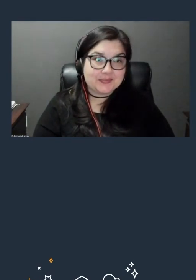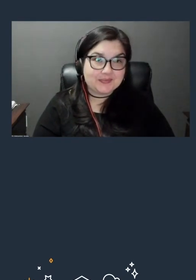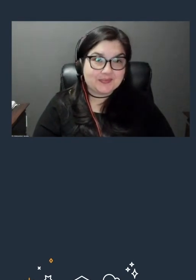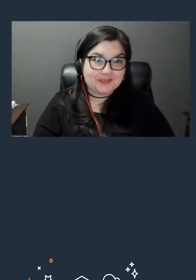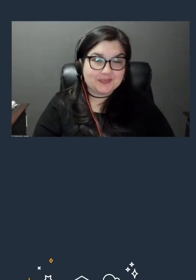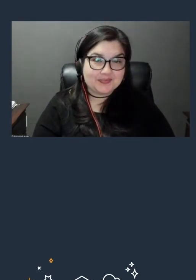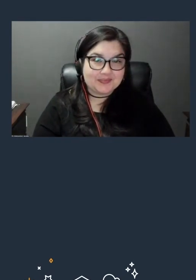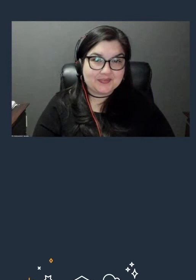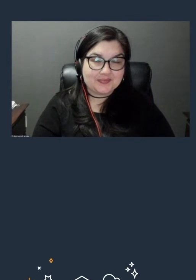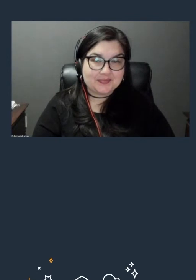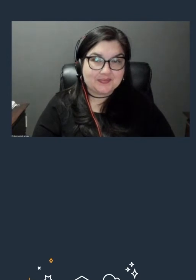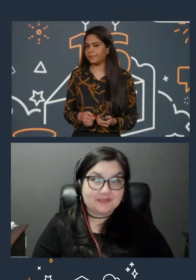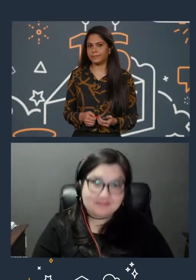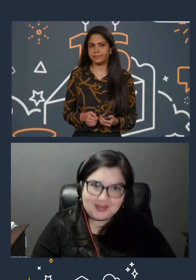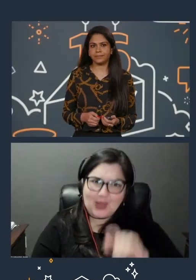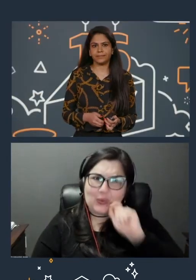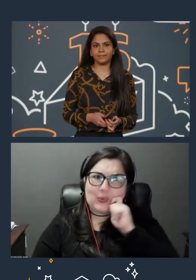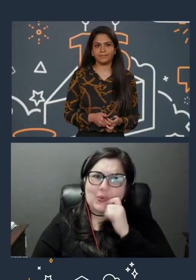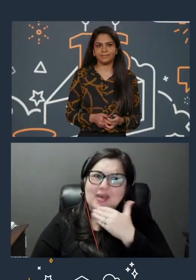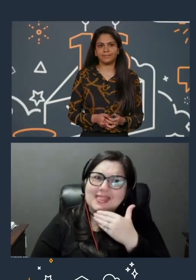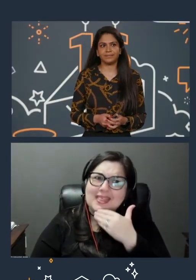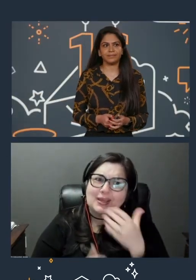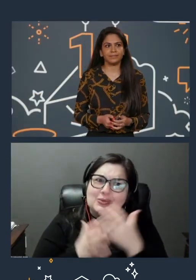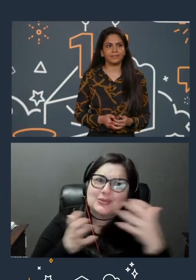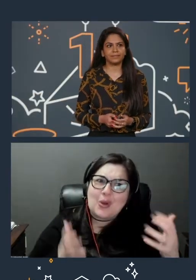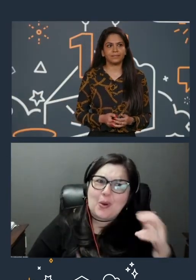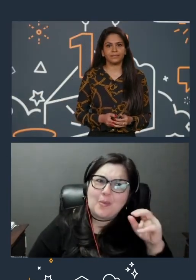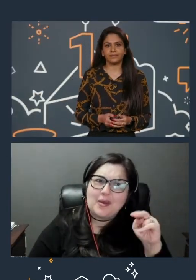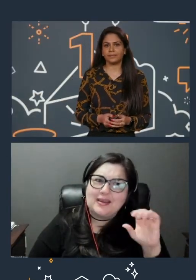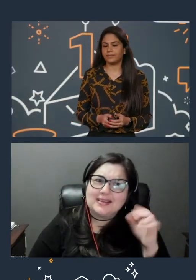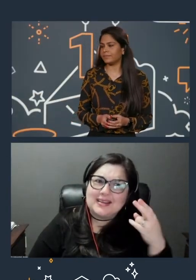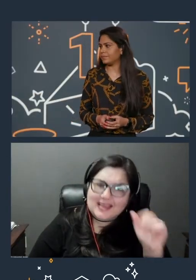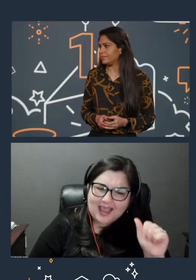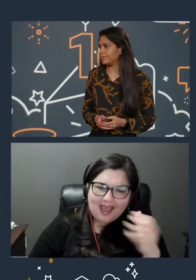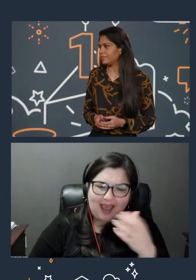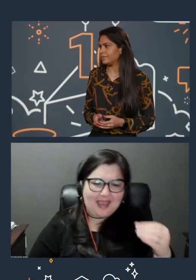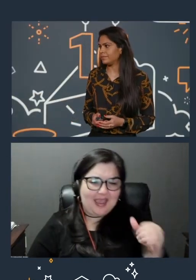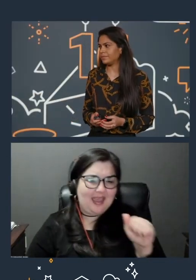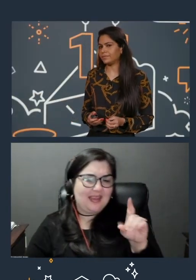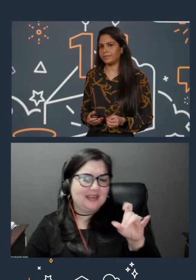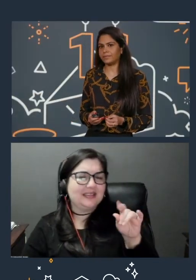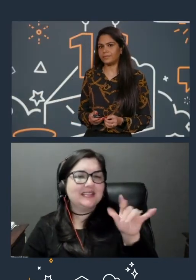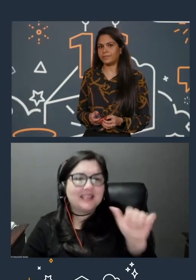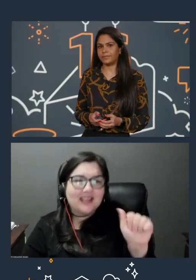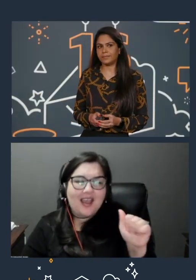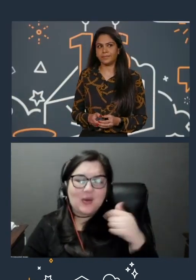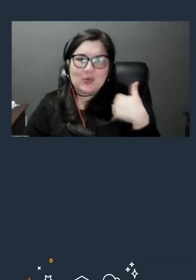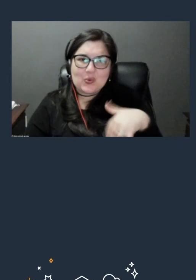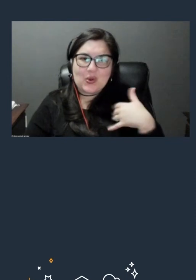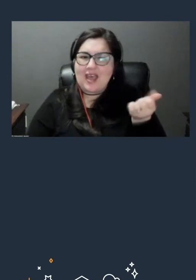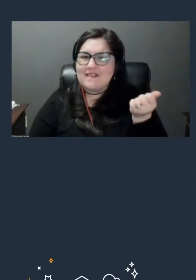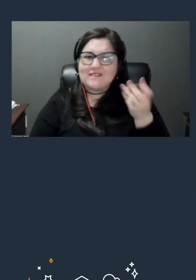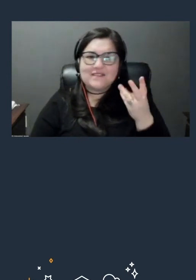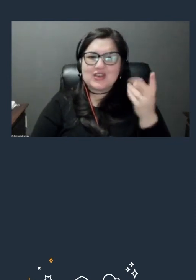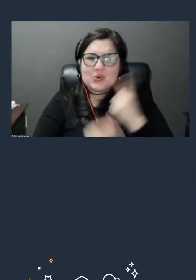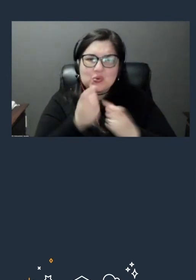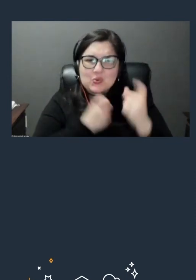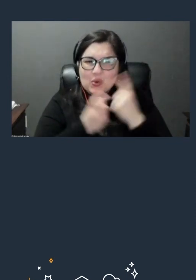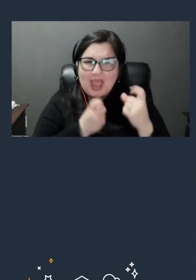Well, thank you so much, Neha and Aditya. We've got a couple of questions for you about this presentation today.